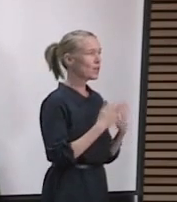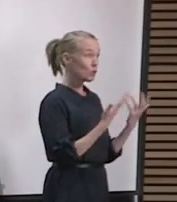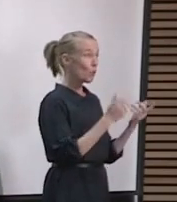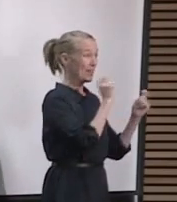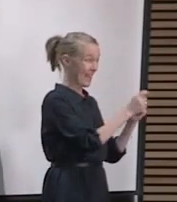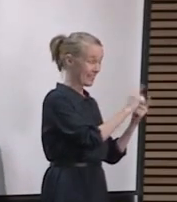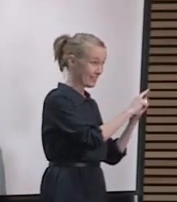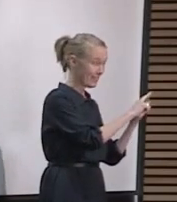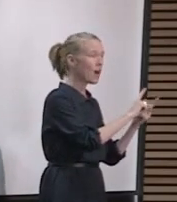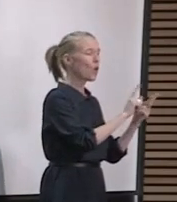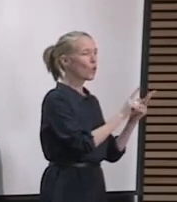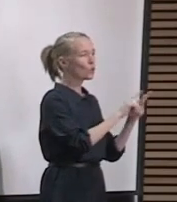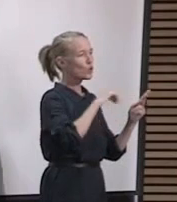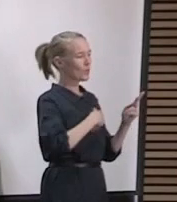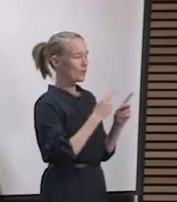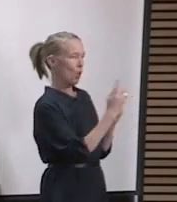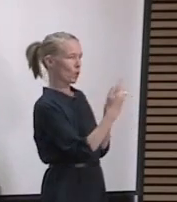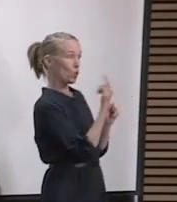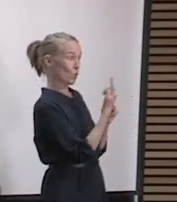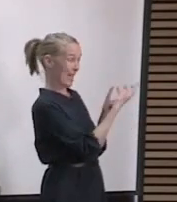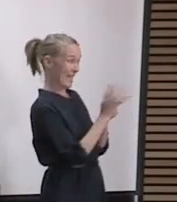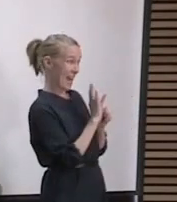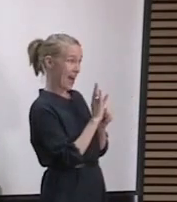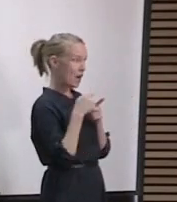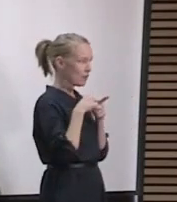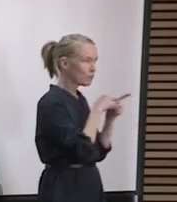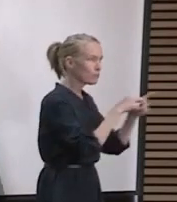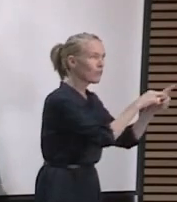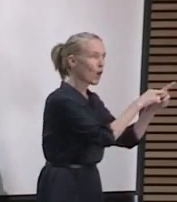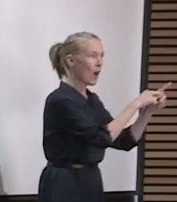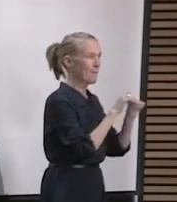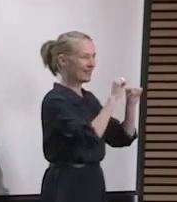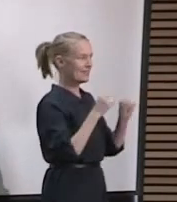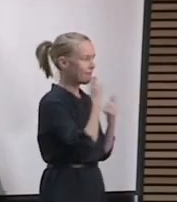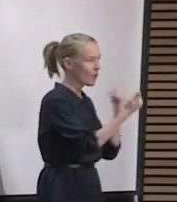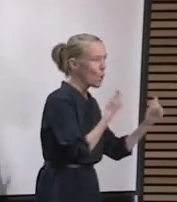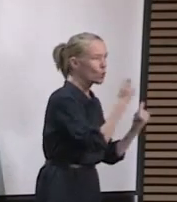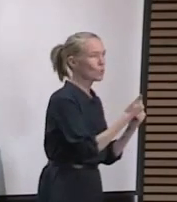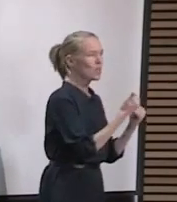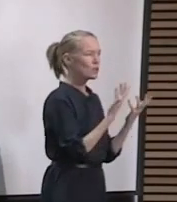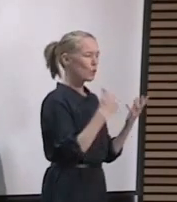then, you have to be prepared to have a rigorous contact tracing system. Because the